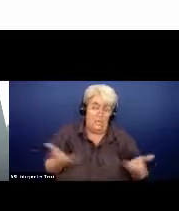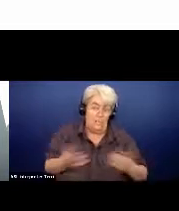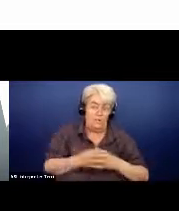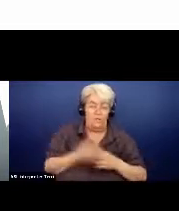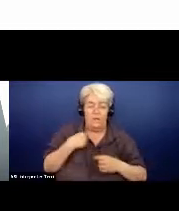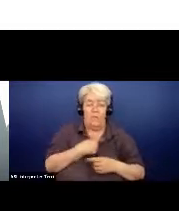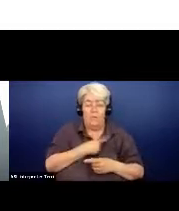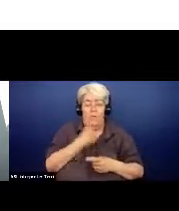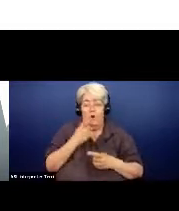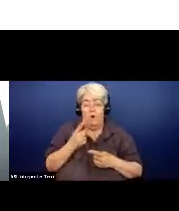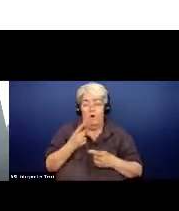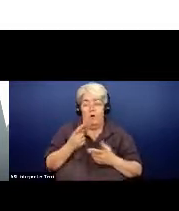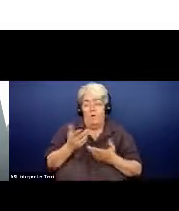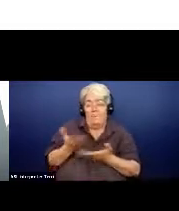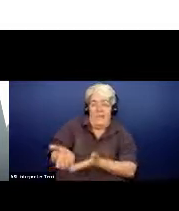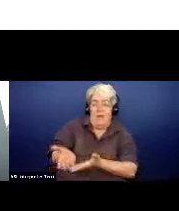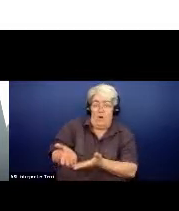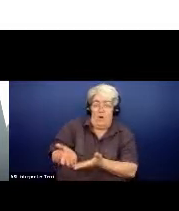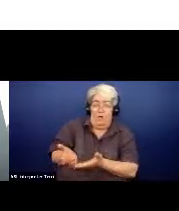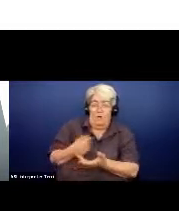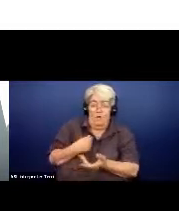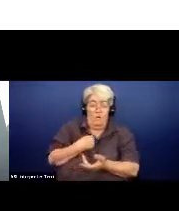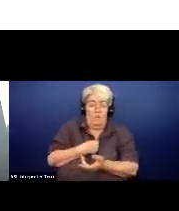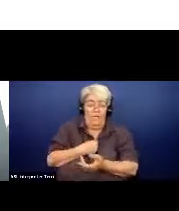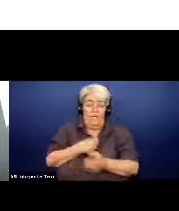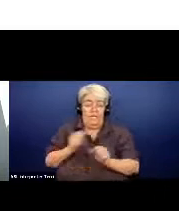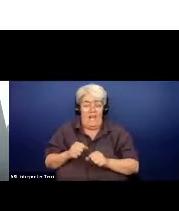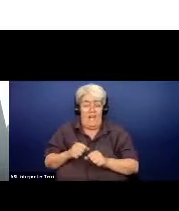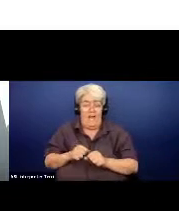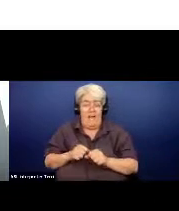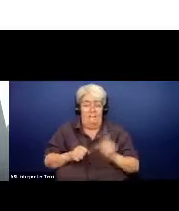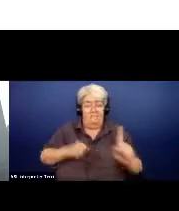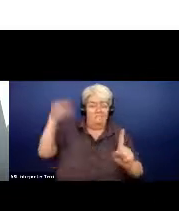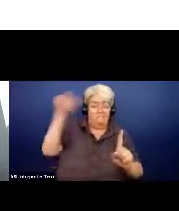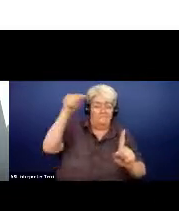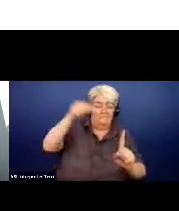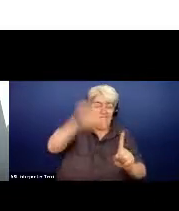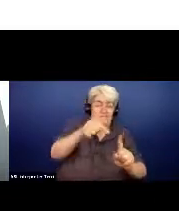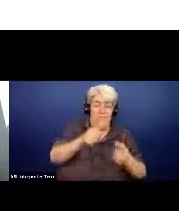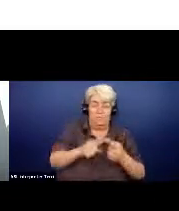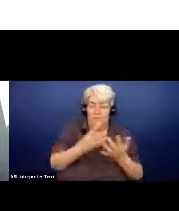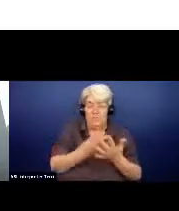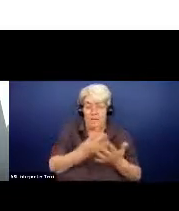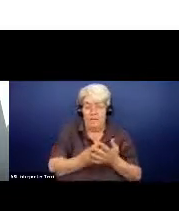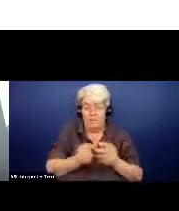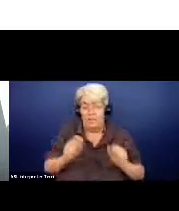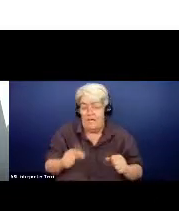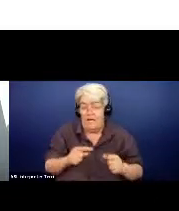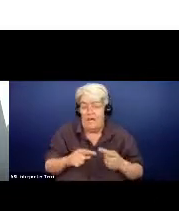resource and enforcing -- enforcers and network that looks at investigating these kinds of issues. It is great to be here.